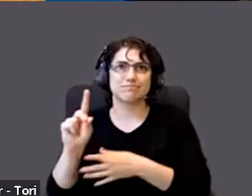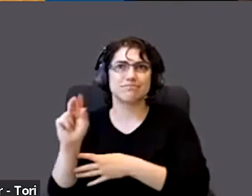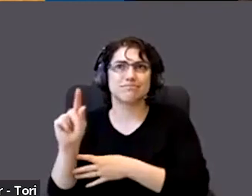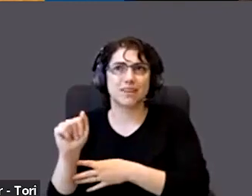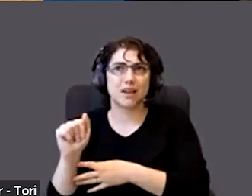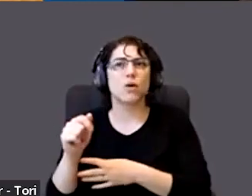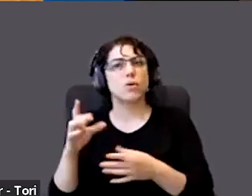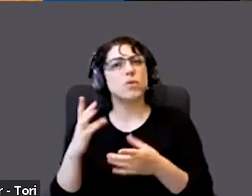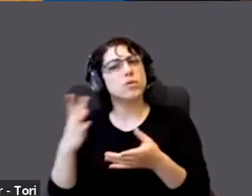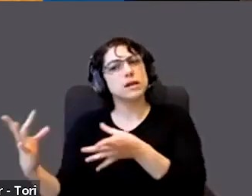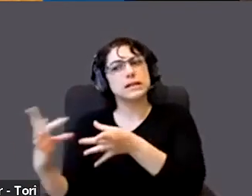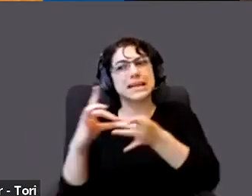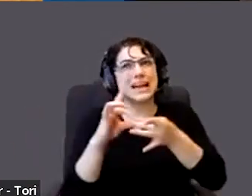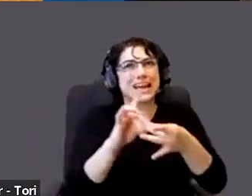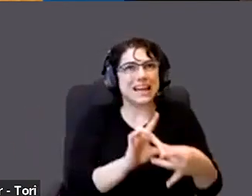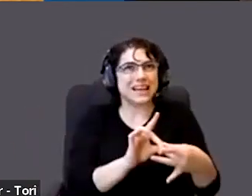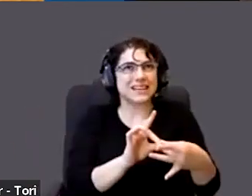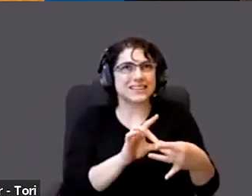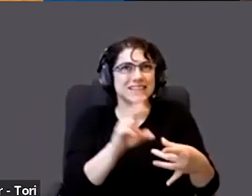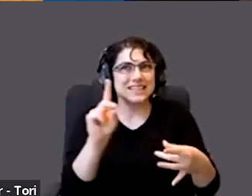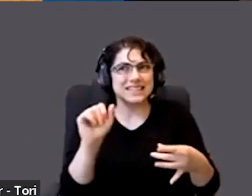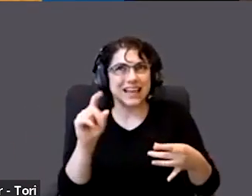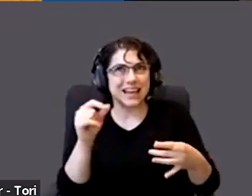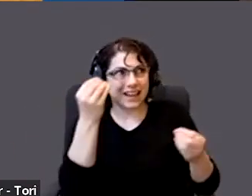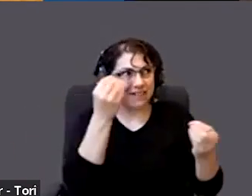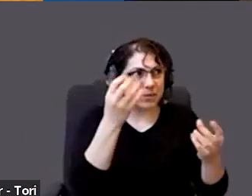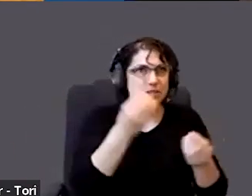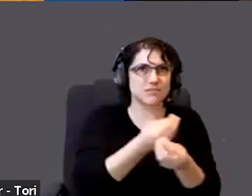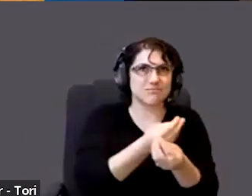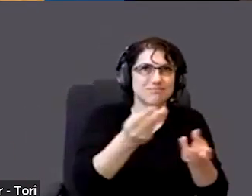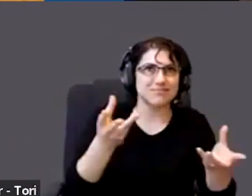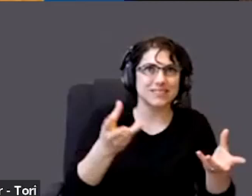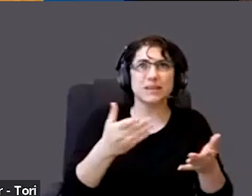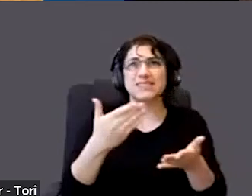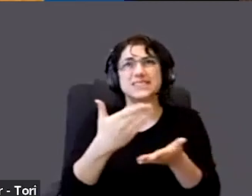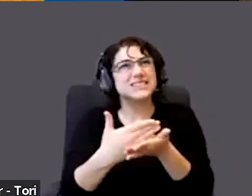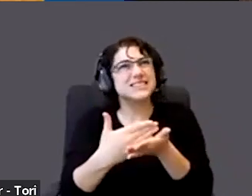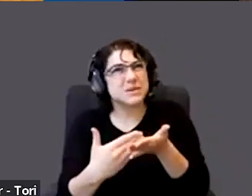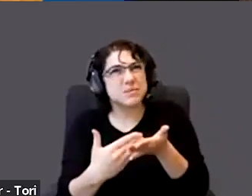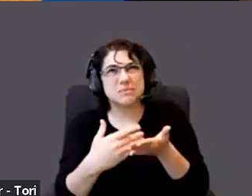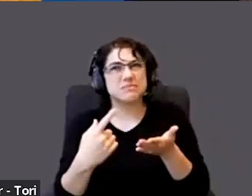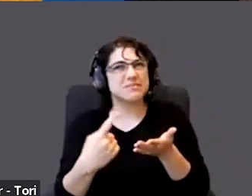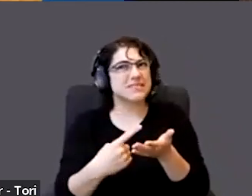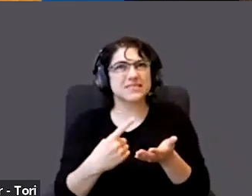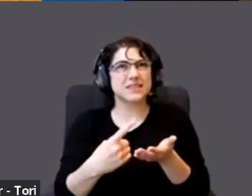But if we don't have a standardization of those data or those data aren't forthcoming, even if the pipes connect if there isn't --